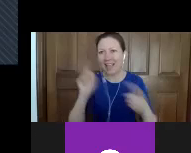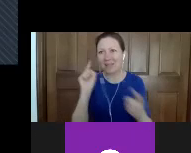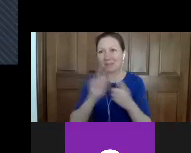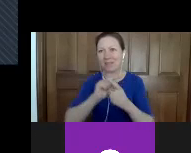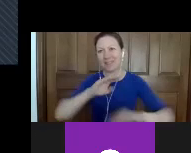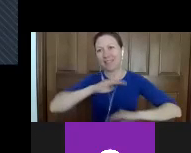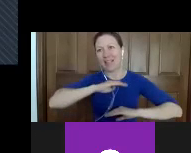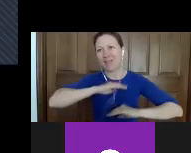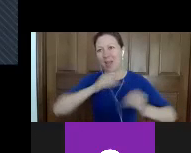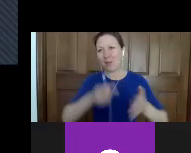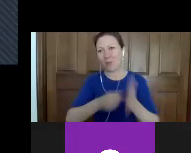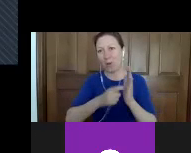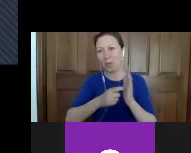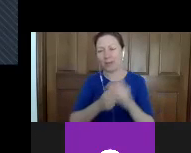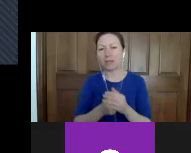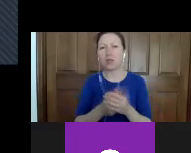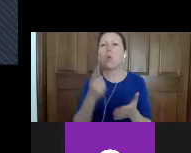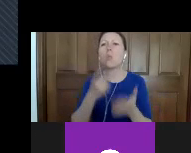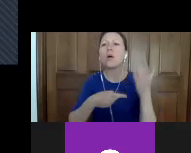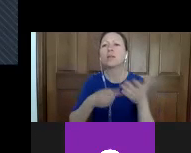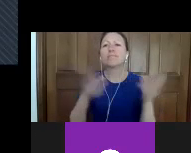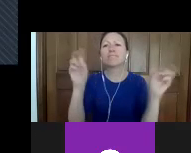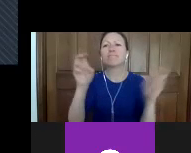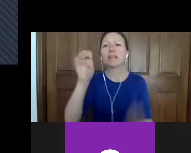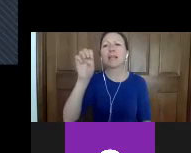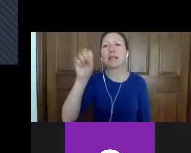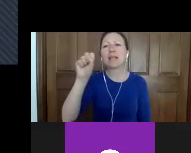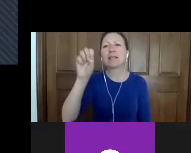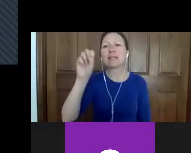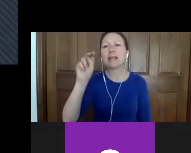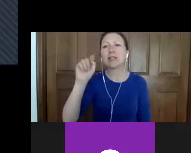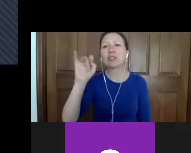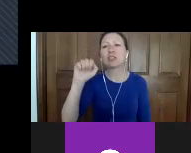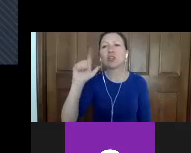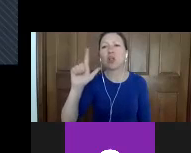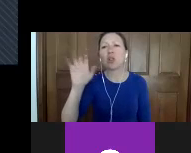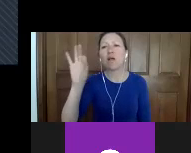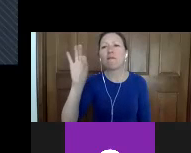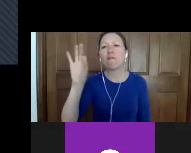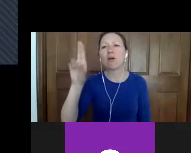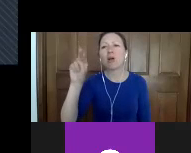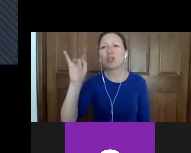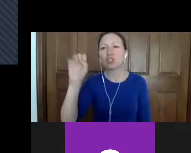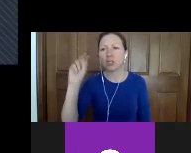what all of the essential functions are and then determine what accommodations you might need.